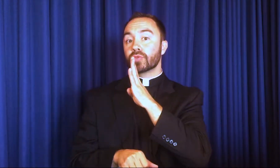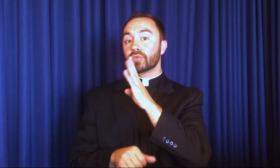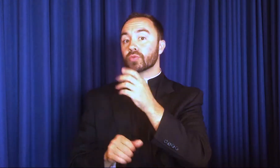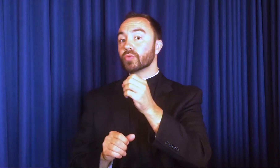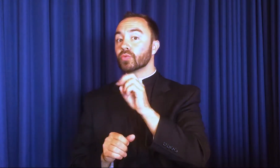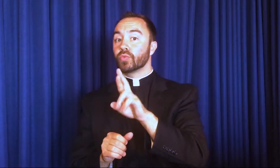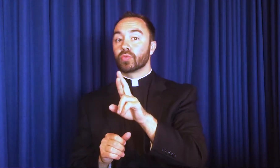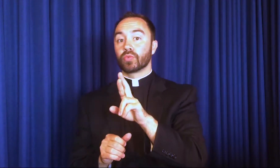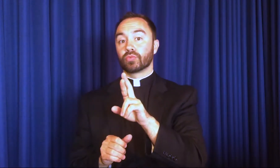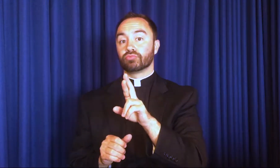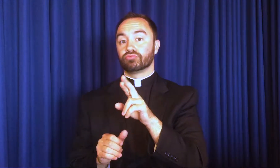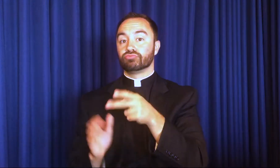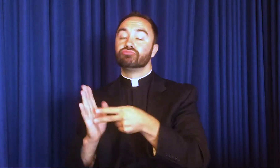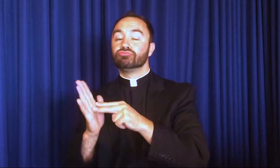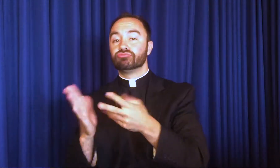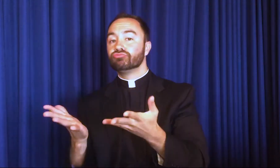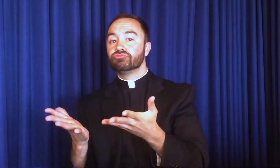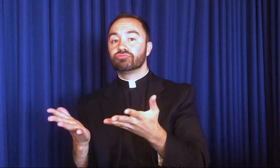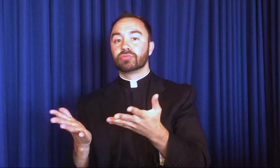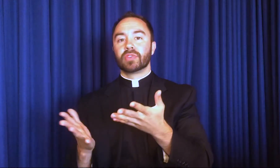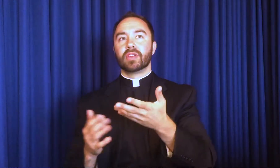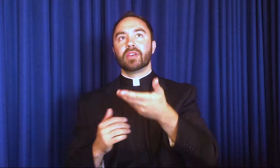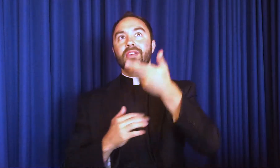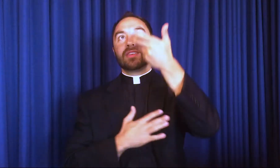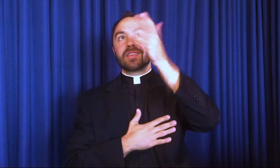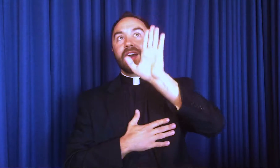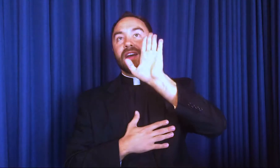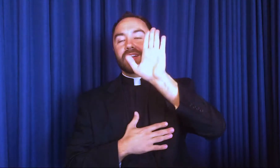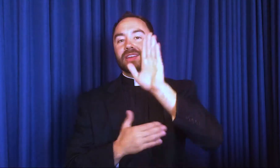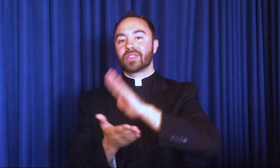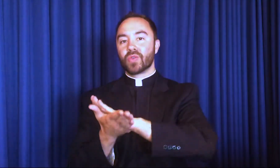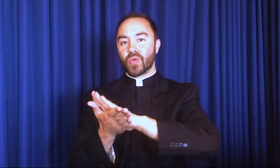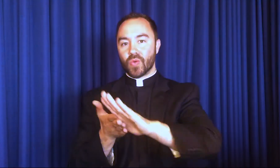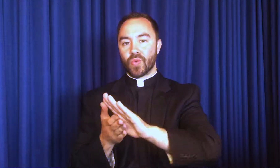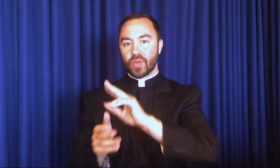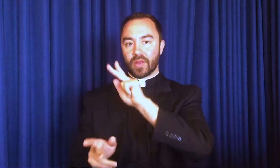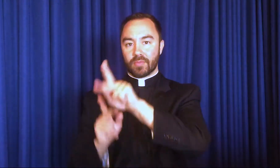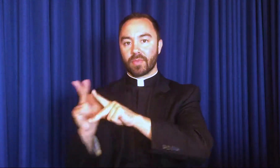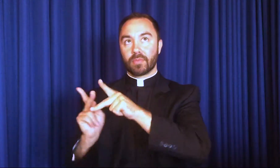said that the church refers to God's holy people.